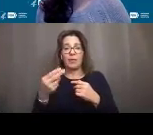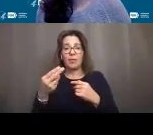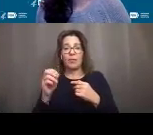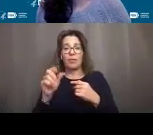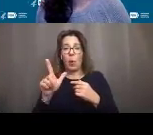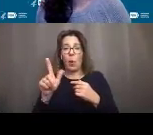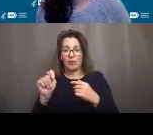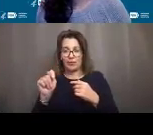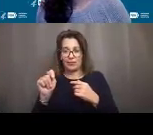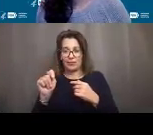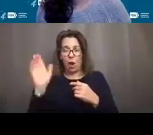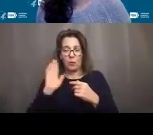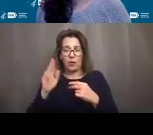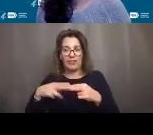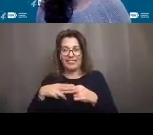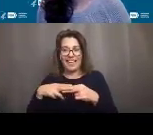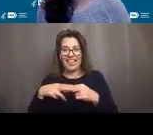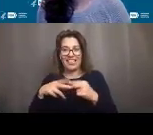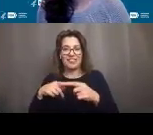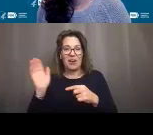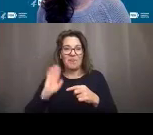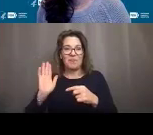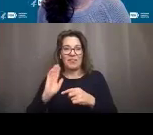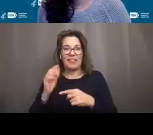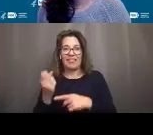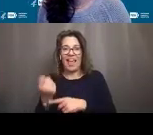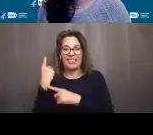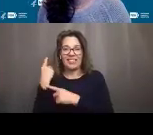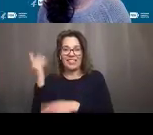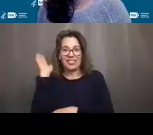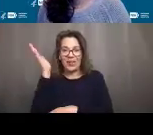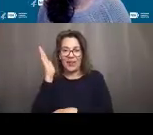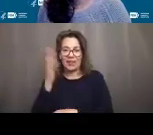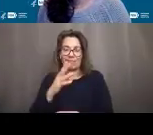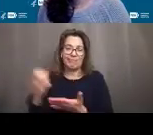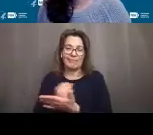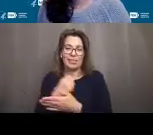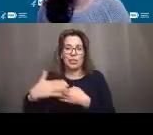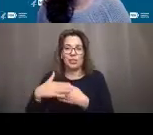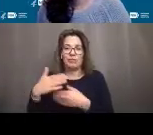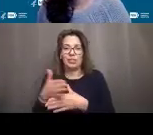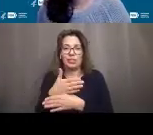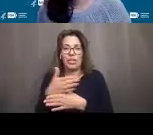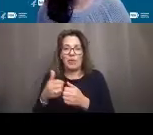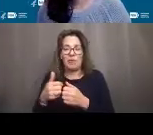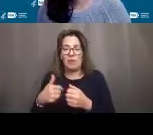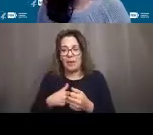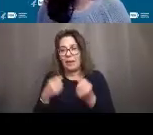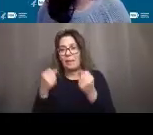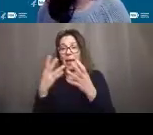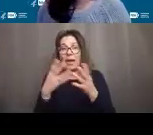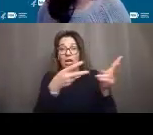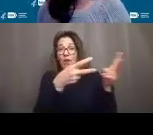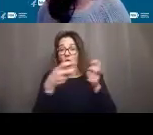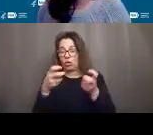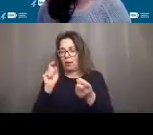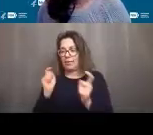If you are still an ESI, and your research productivity has been impacted by COVID-19, I encourage you to submit a request